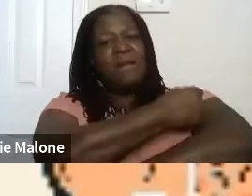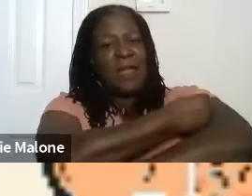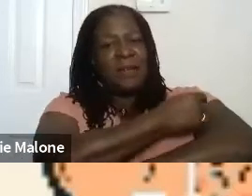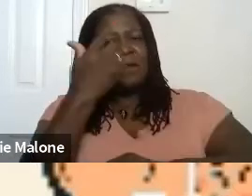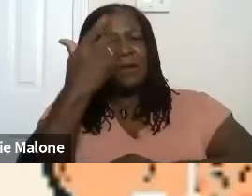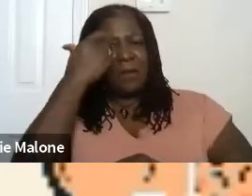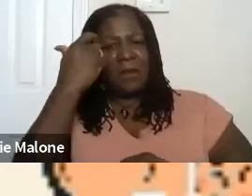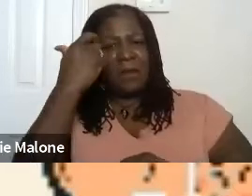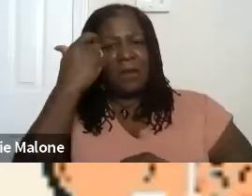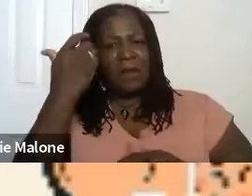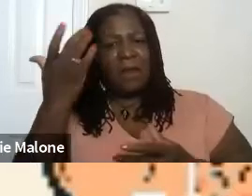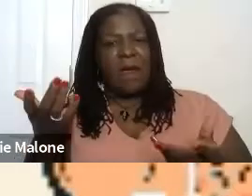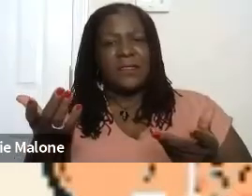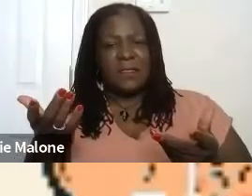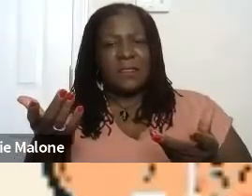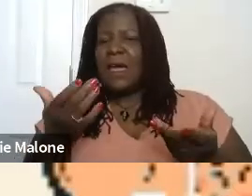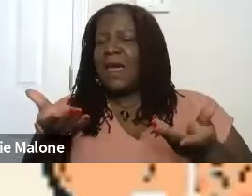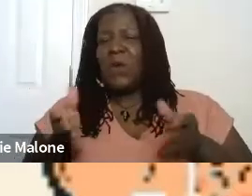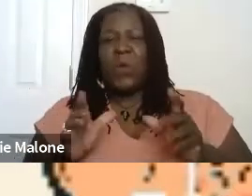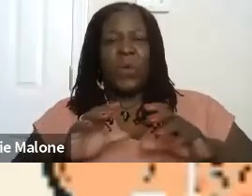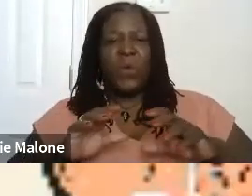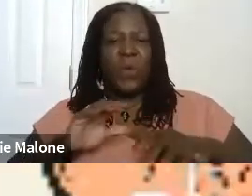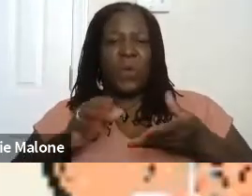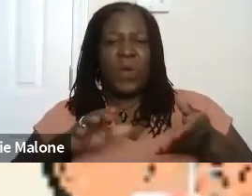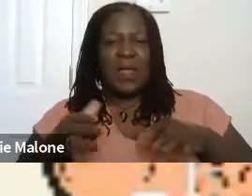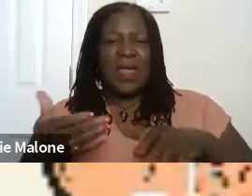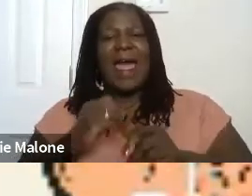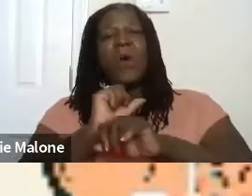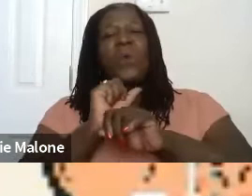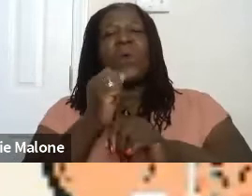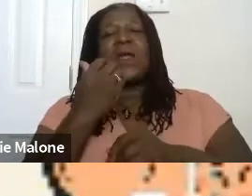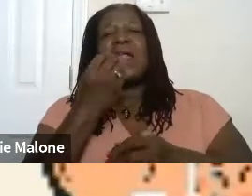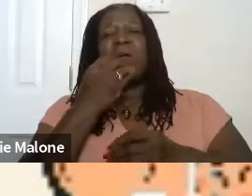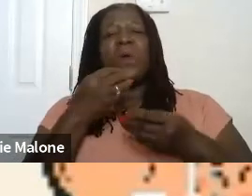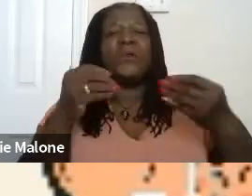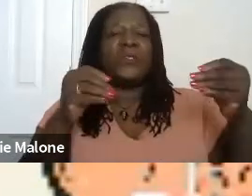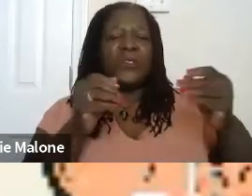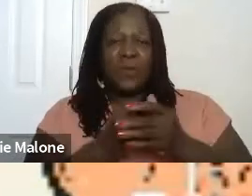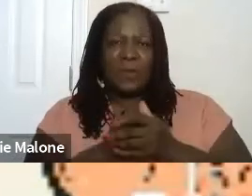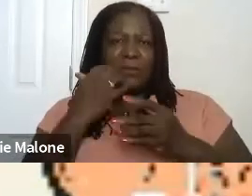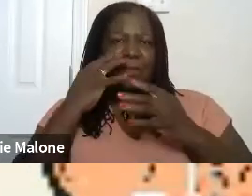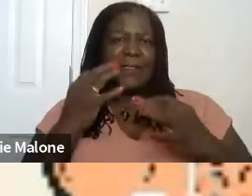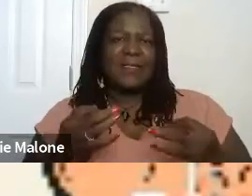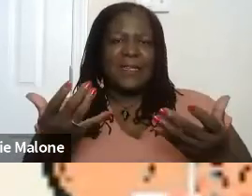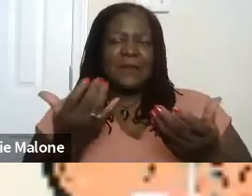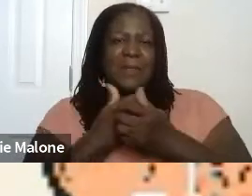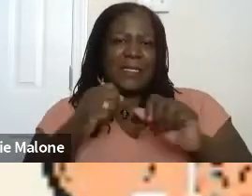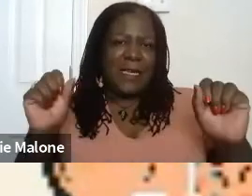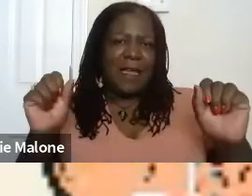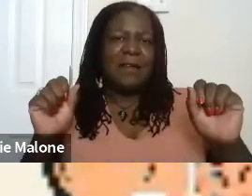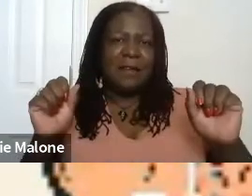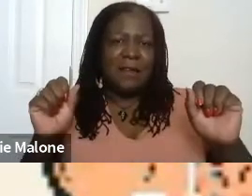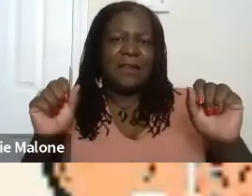worker because I work at a grocery store, and I decided to just be safe of getting the vaccine.